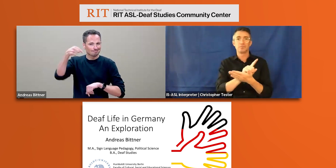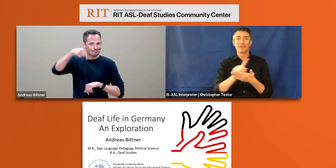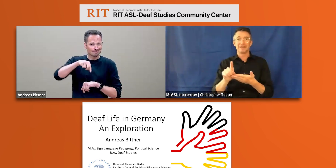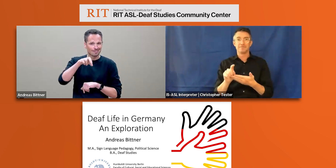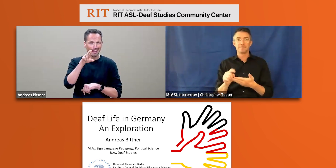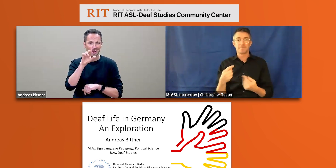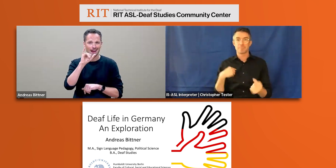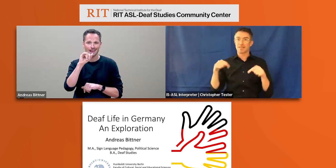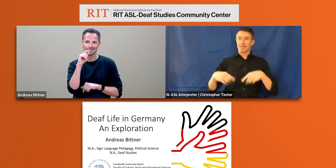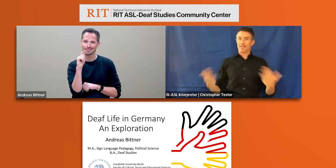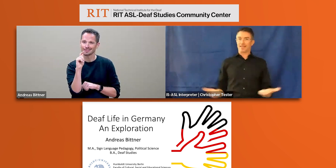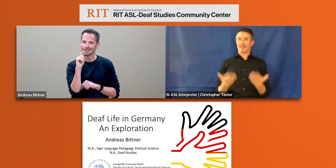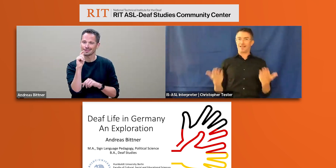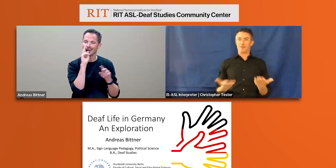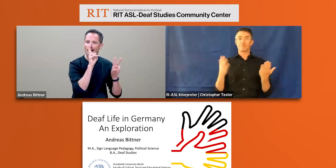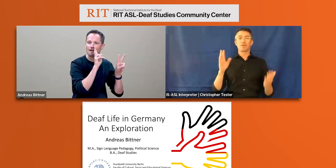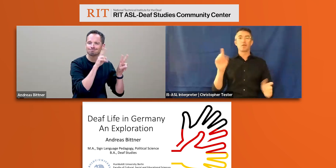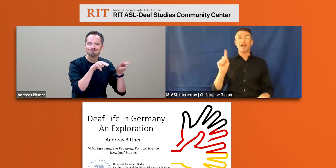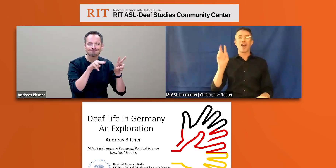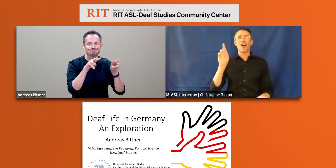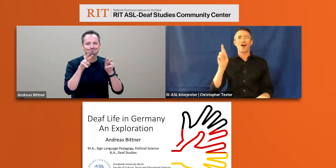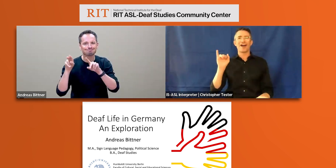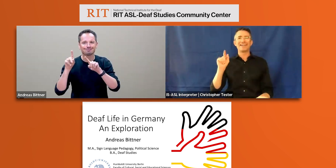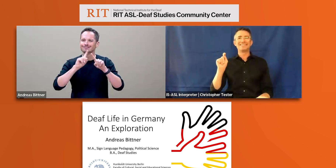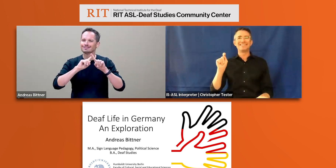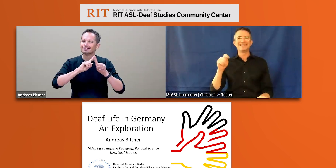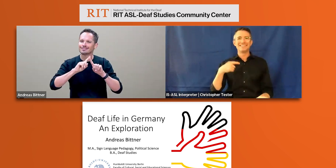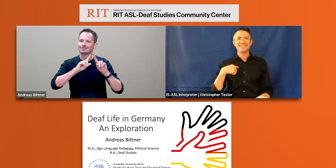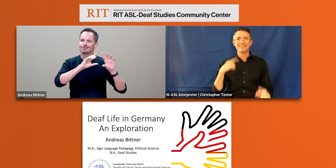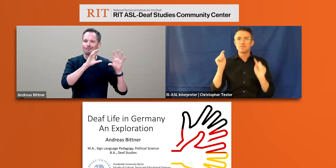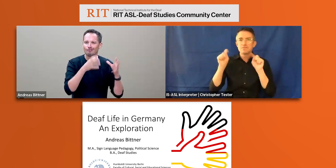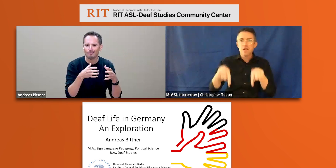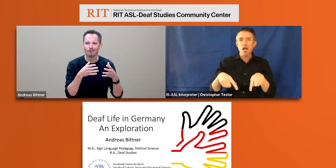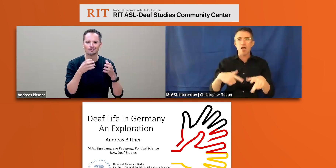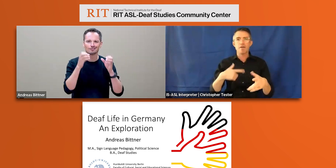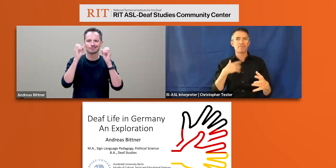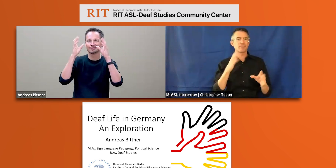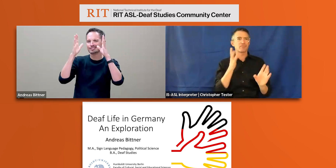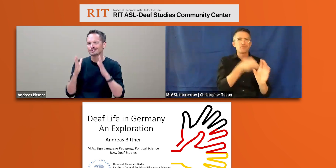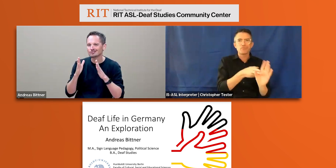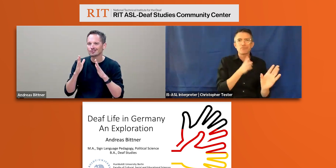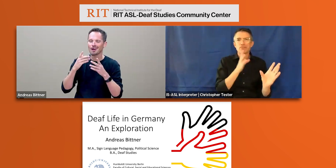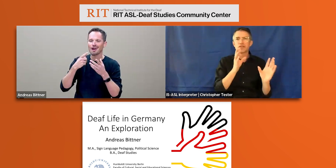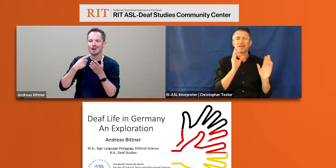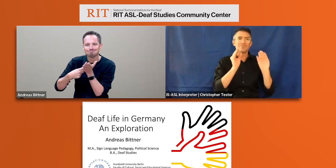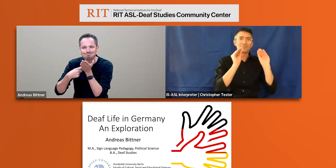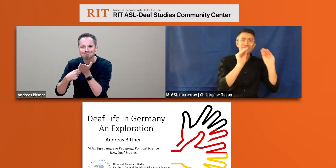so I could come and chat with you all. I've been here at RIT for the week.